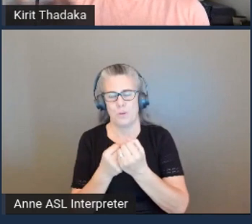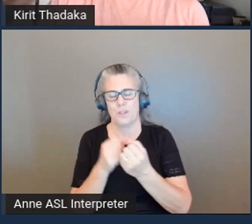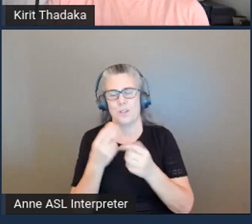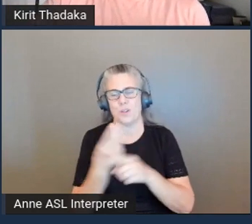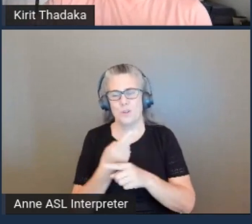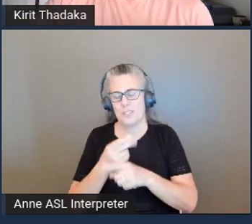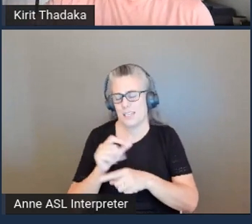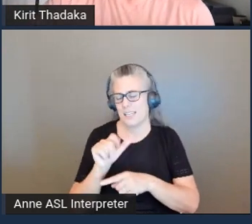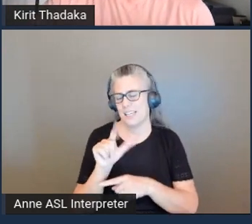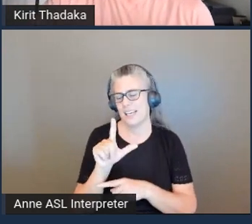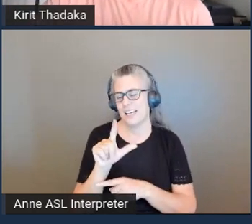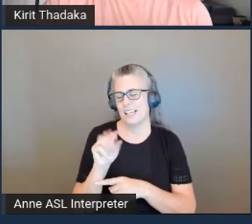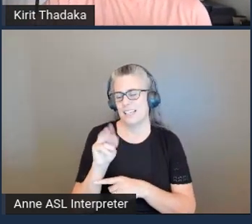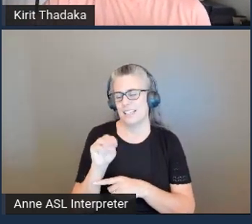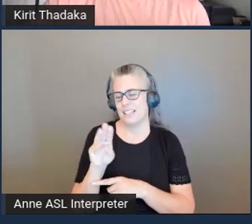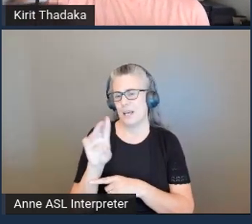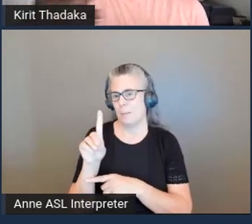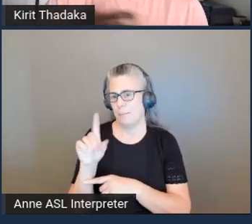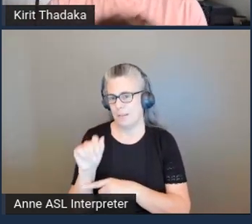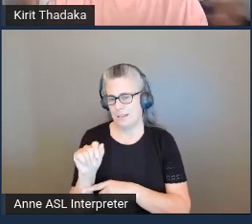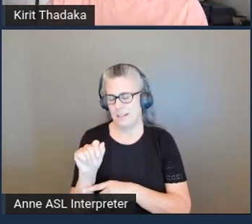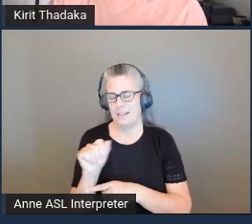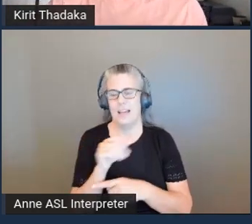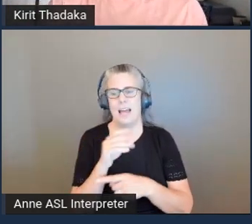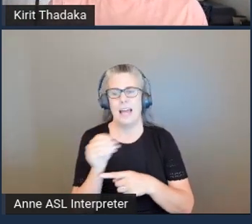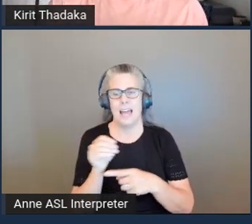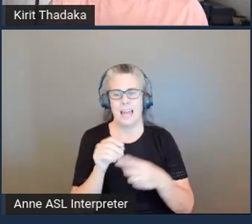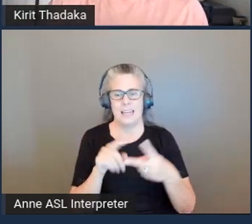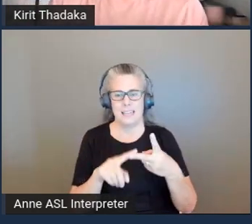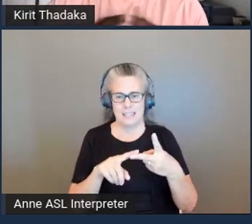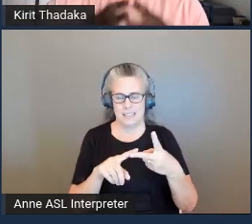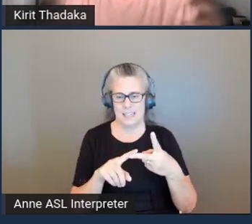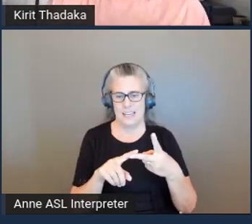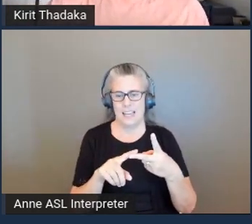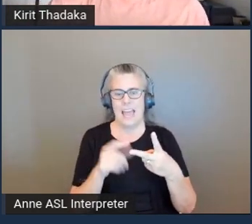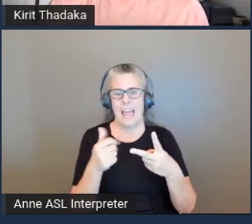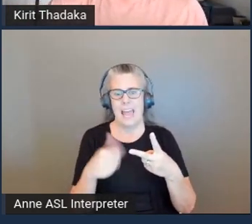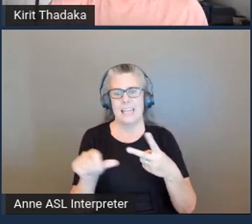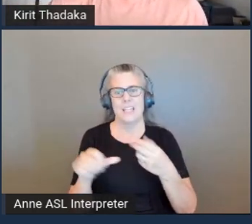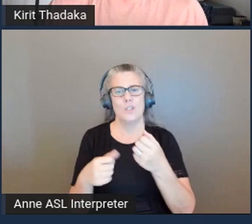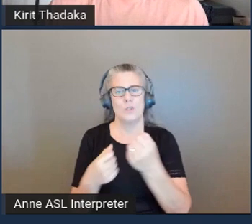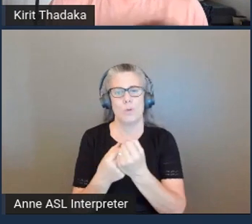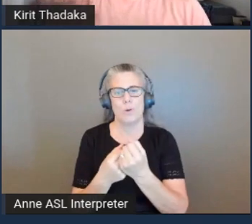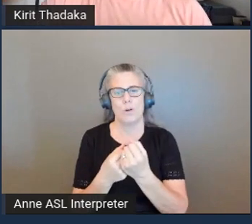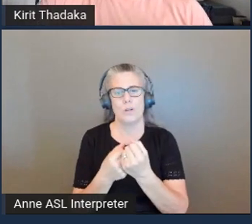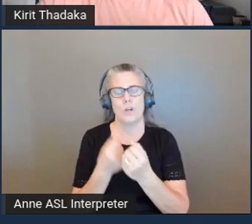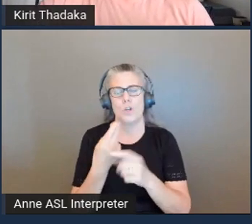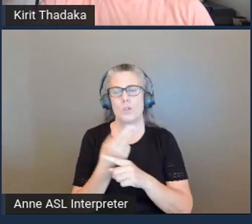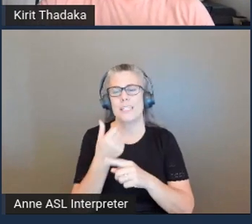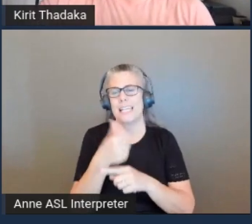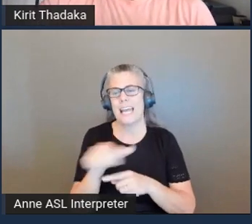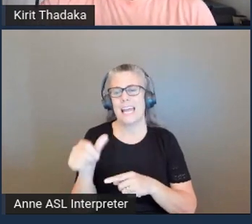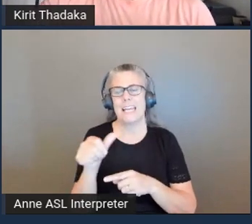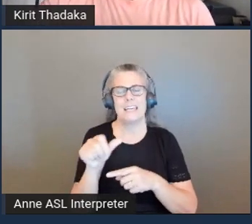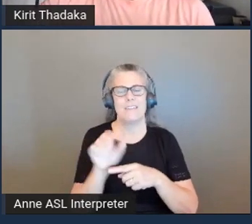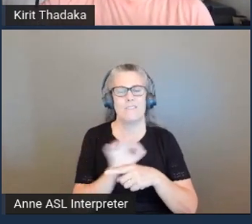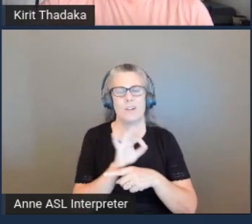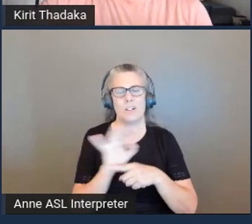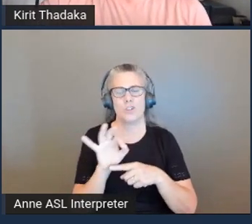and also support for invoking any function outside of SageMaker through a callback step